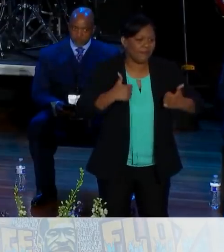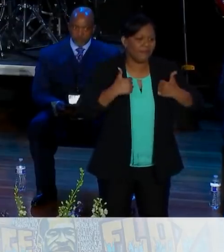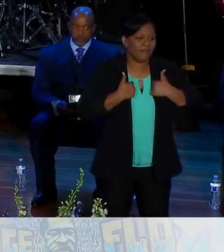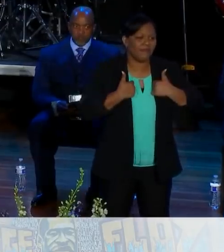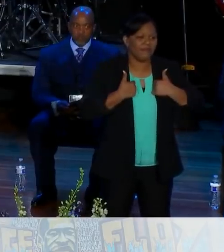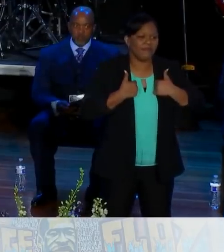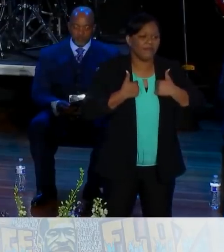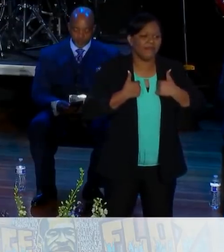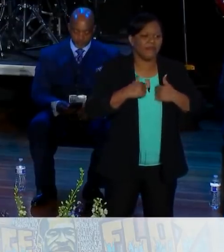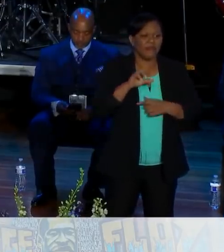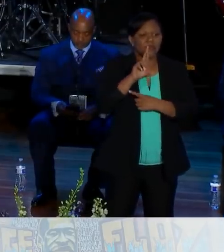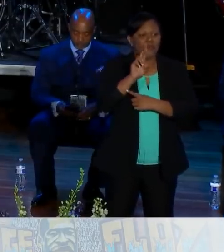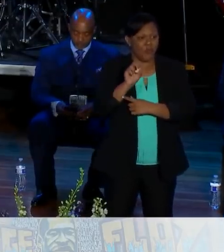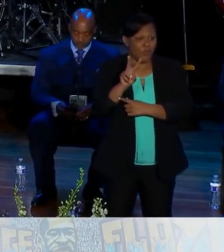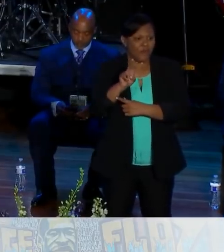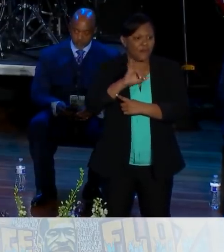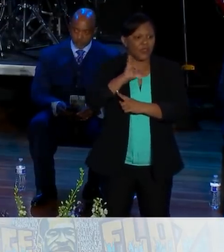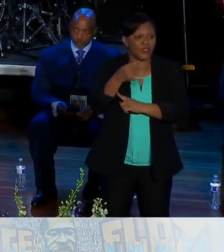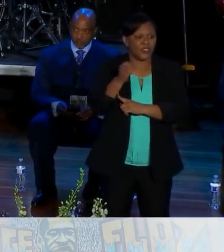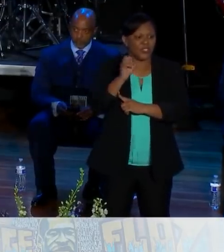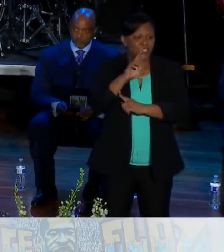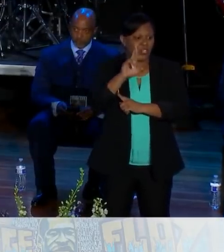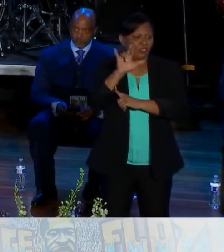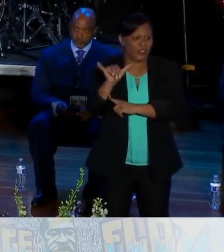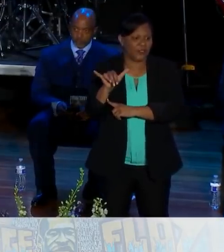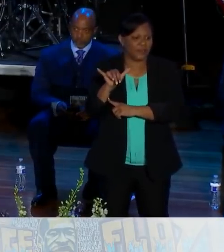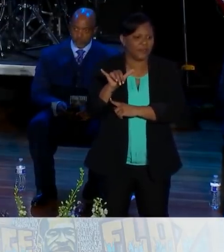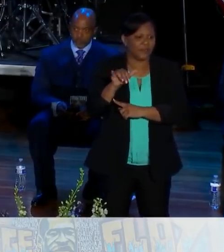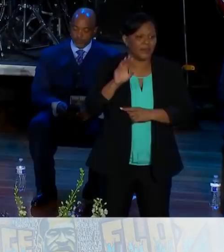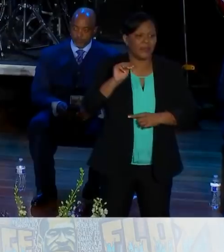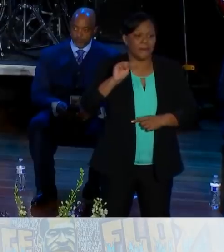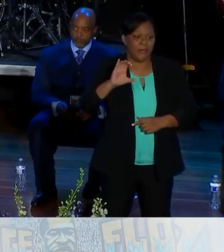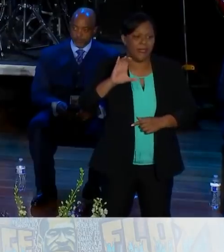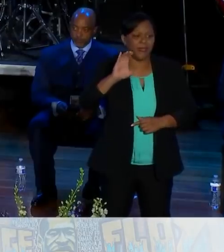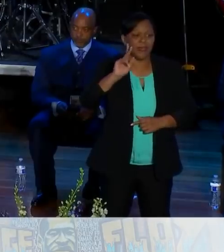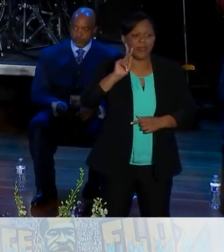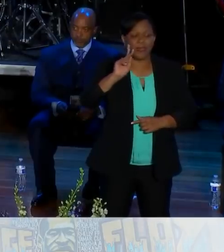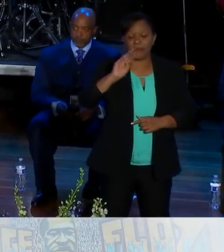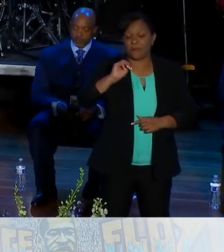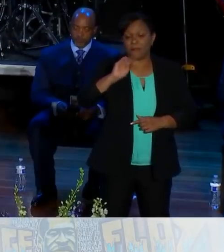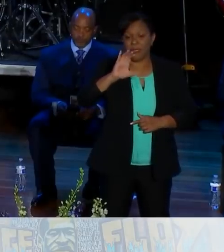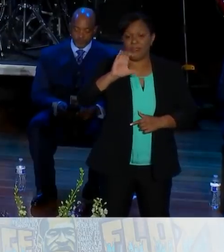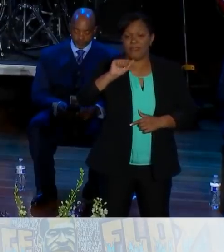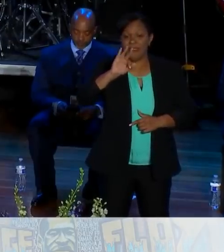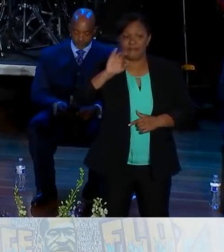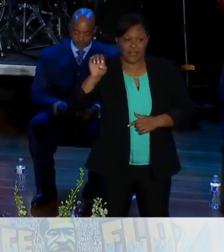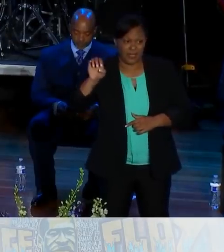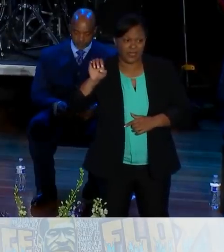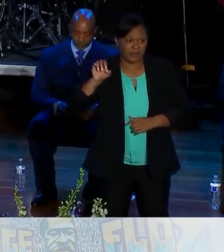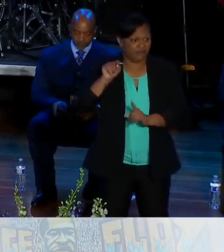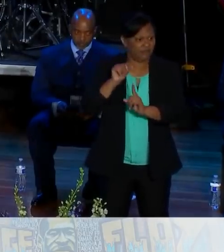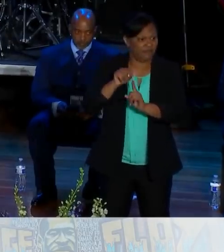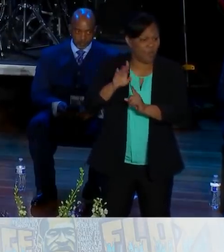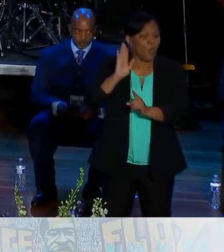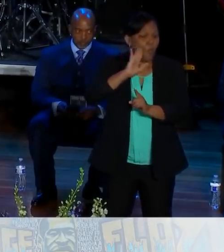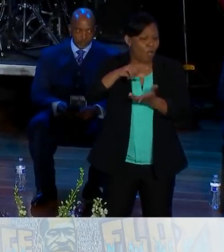CELEBRATION OF HIS LIFE, WE WILL HAVE A SCRIPTURE READING FROM